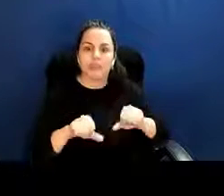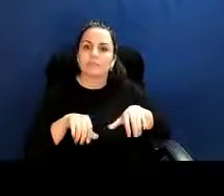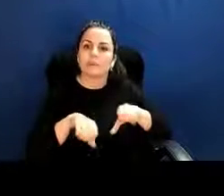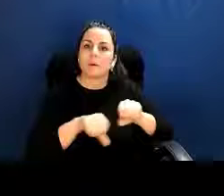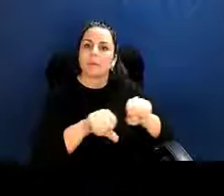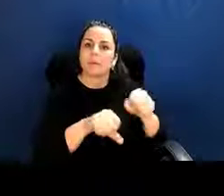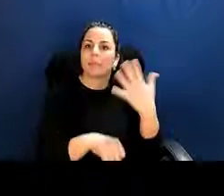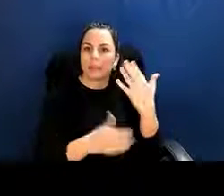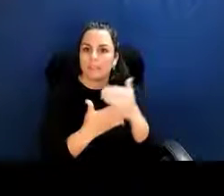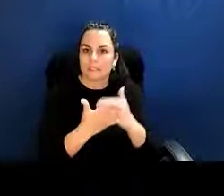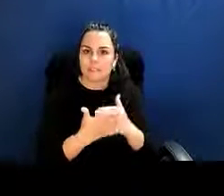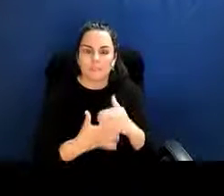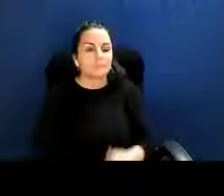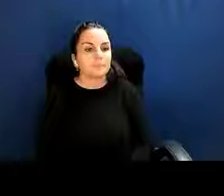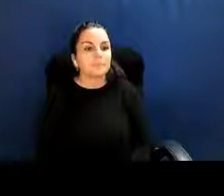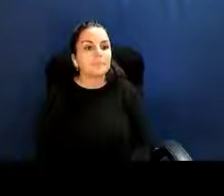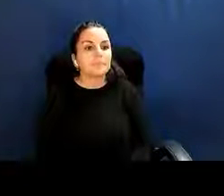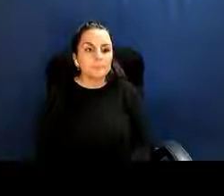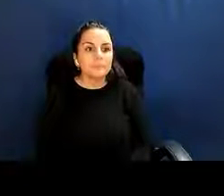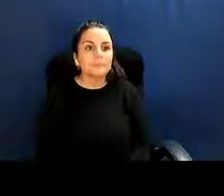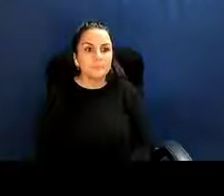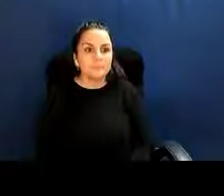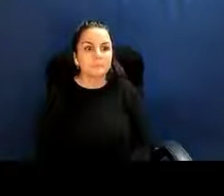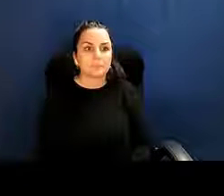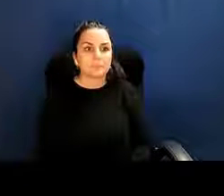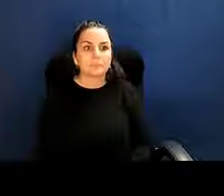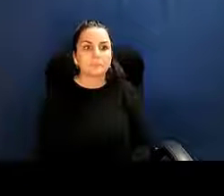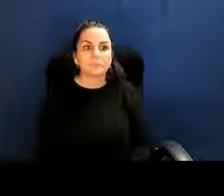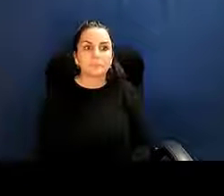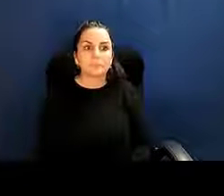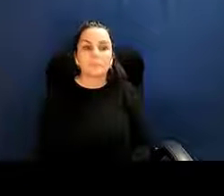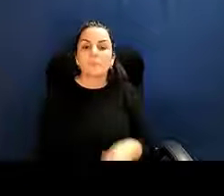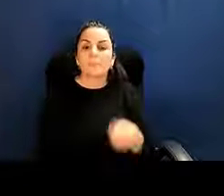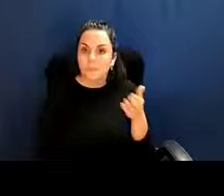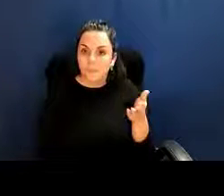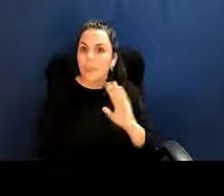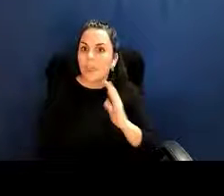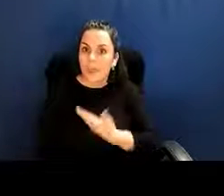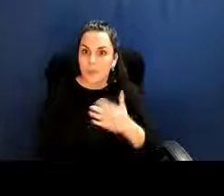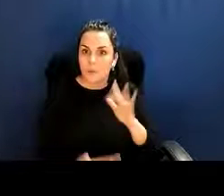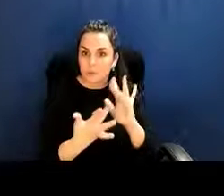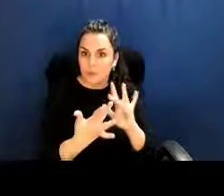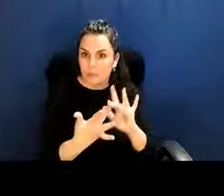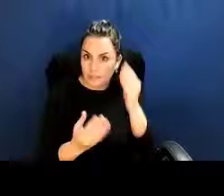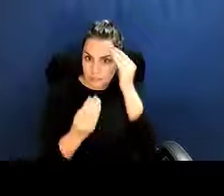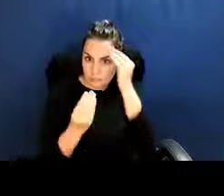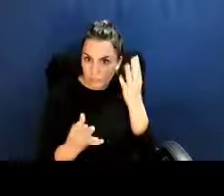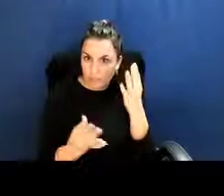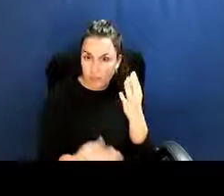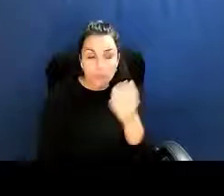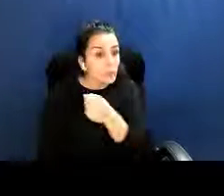And with that I'm going to leave you with our contact information. So if you have any questions at all,